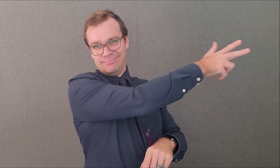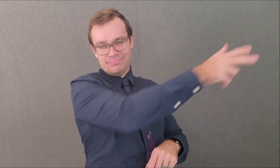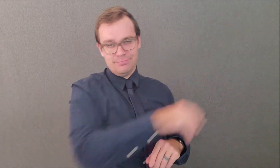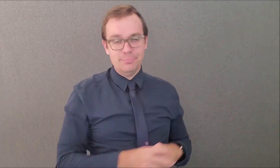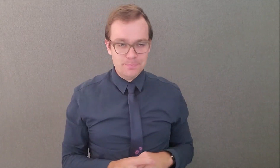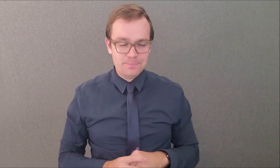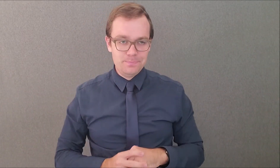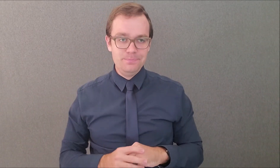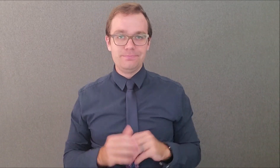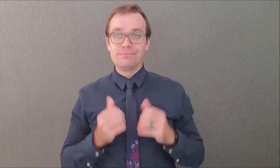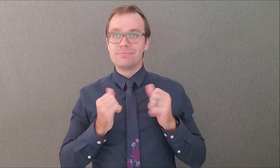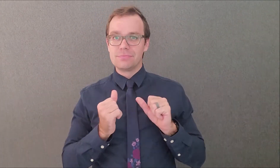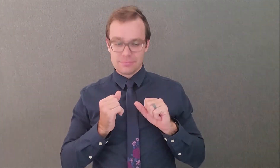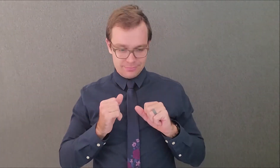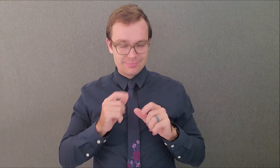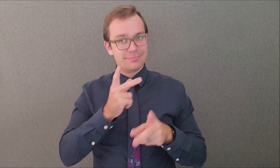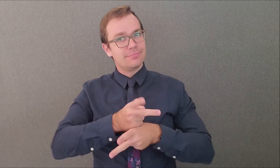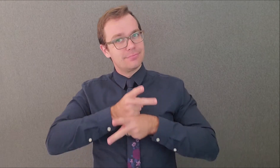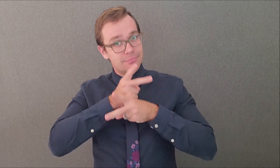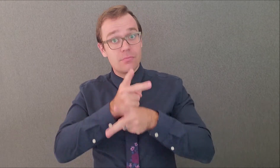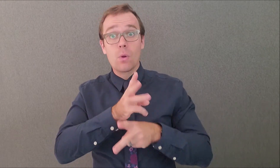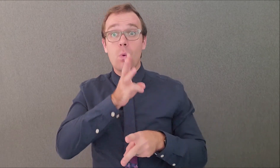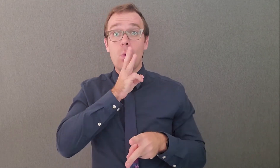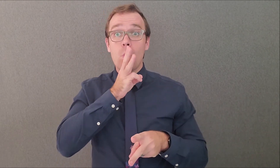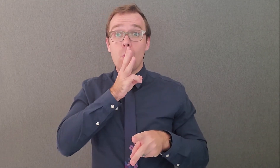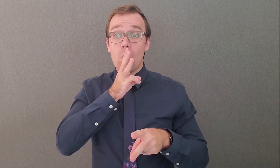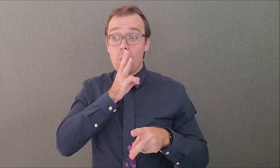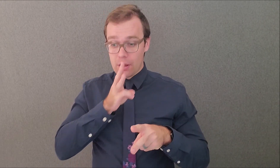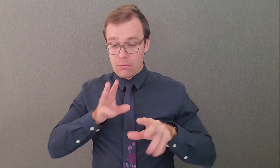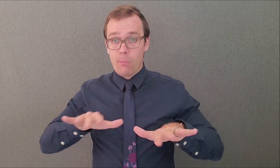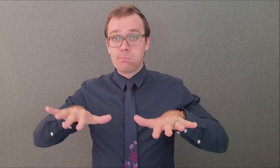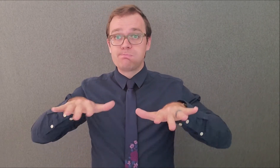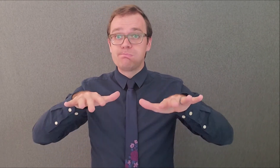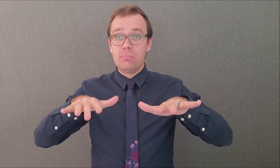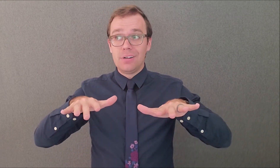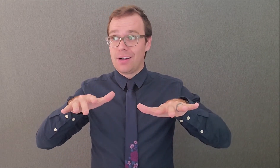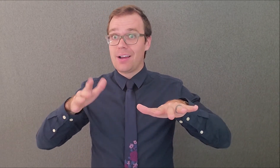stay on firm ground. Standing water may be electrically charged